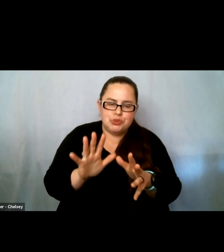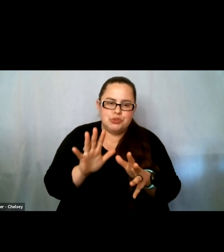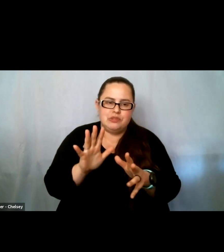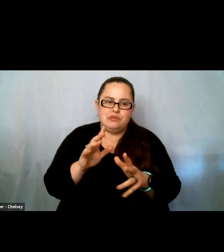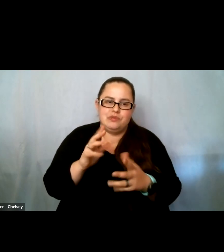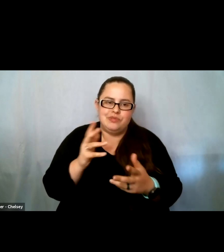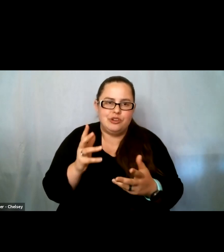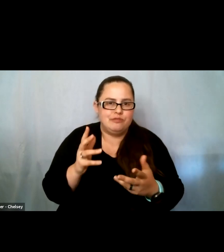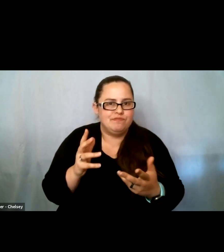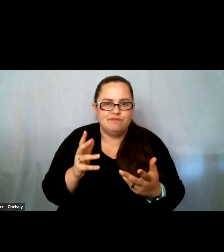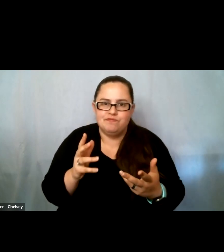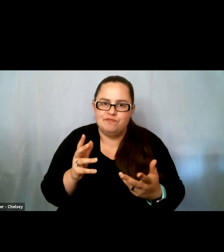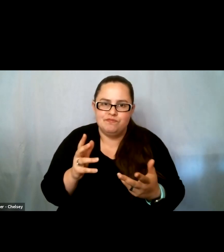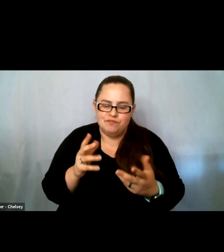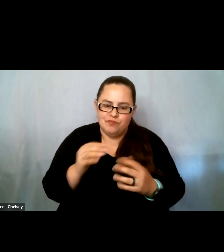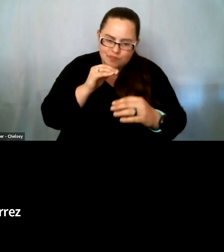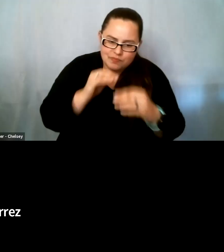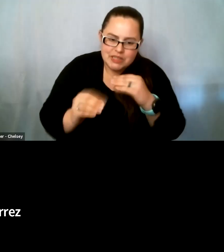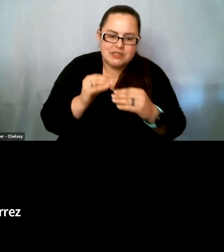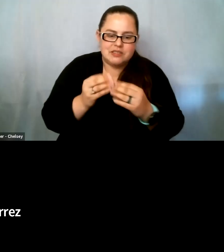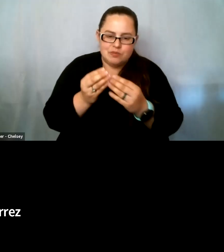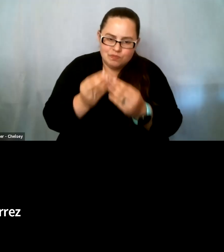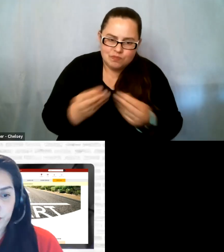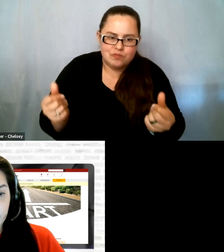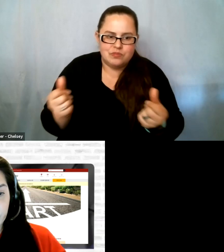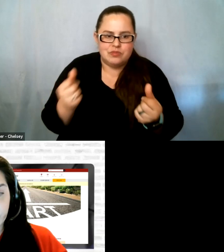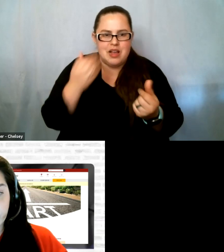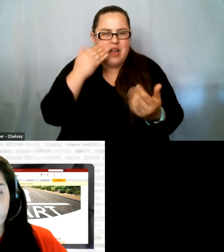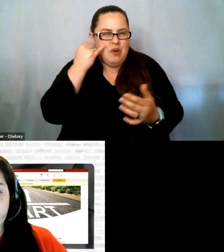you know, make amends on that. Anyway, I don't know if that was terribly clear. But